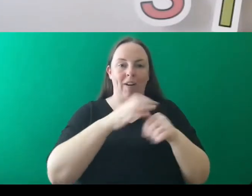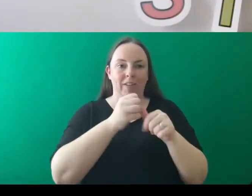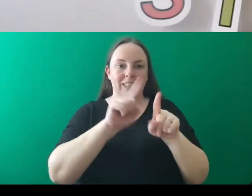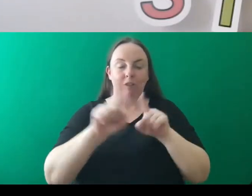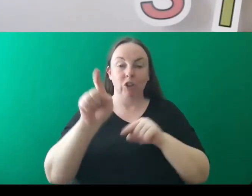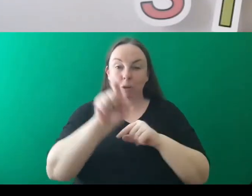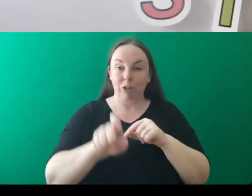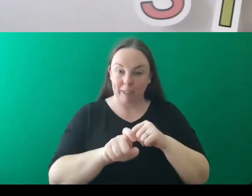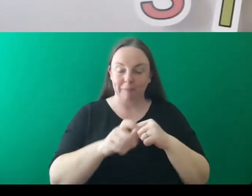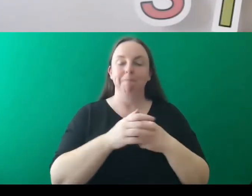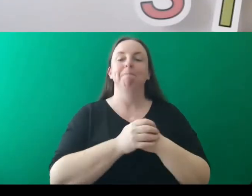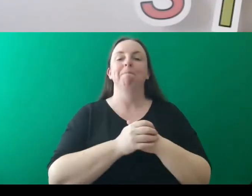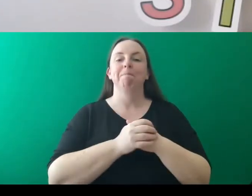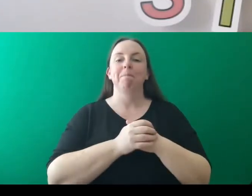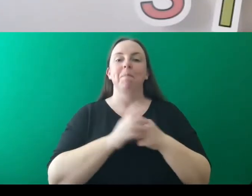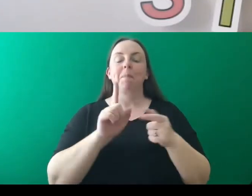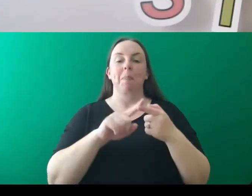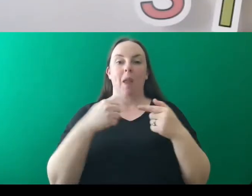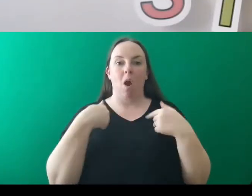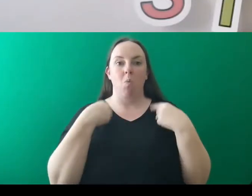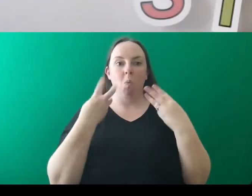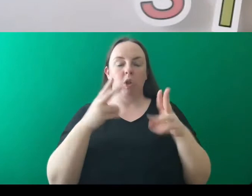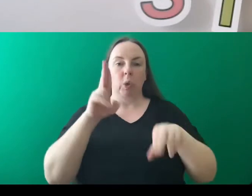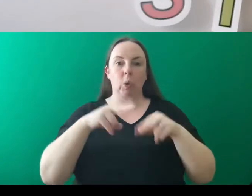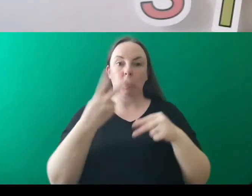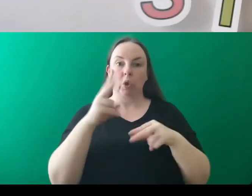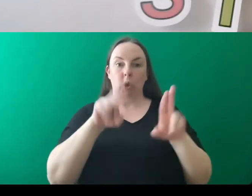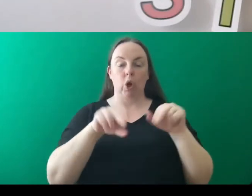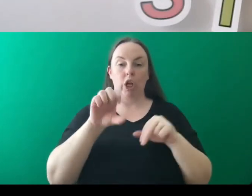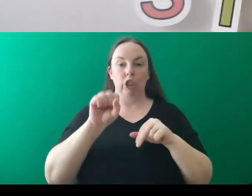science, and biology; and adding new subjects in the way of